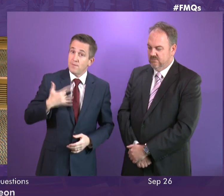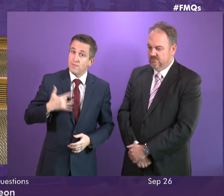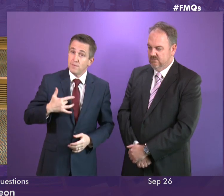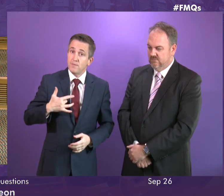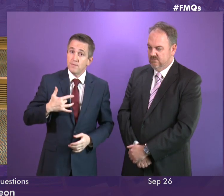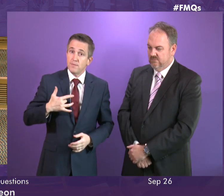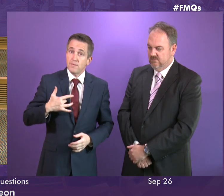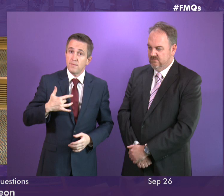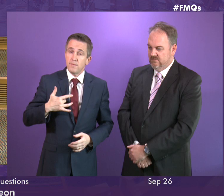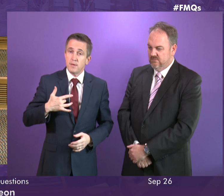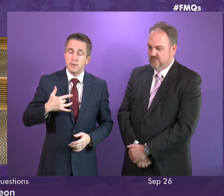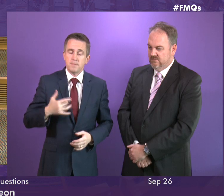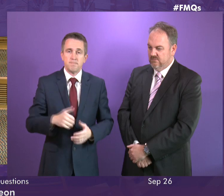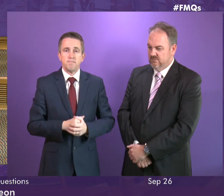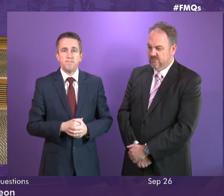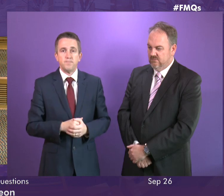It is also important to understand that a prisoner is not automatically released when